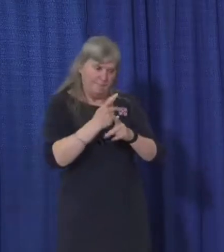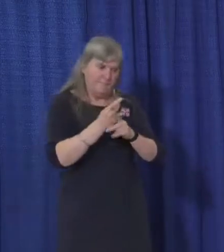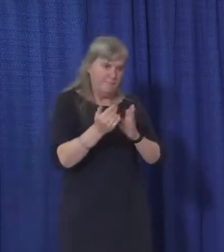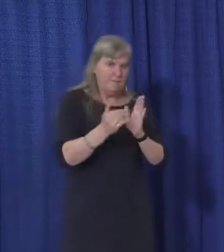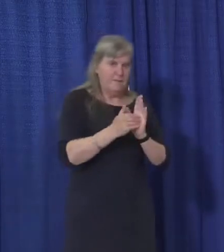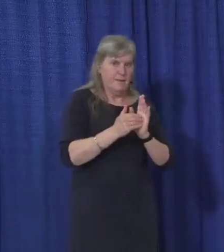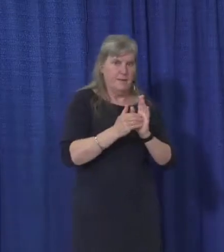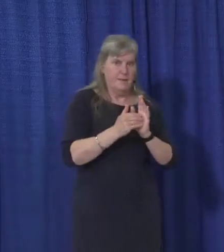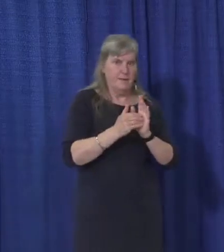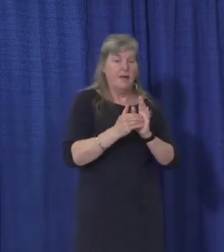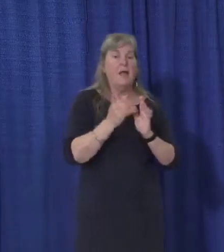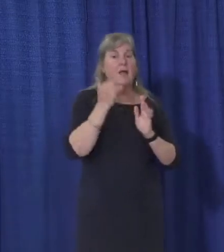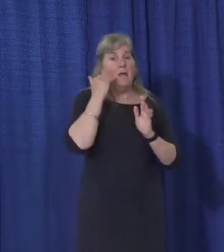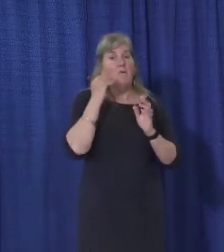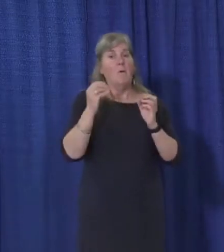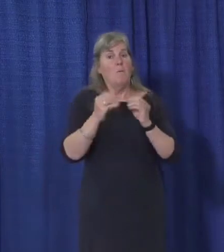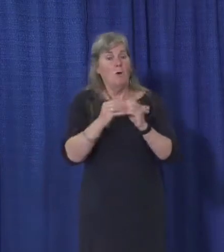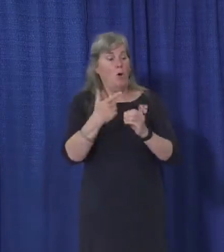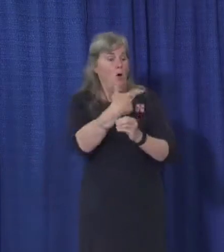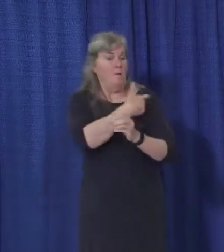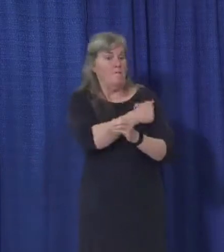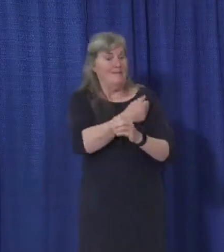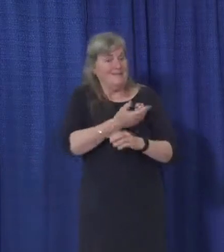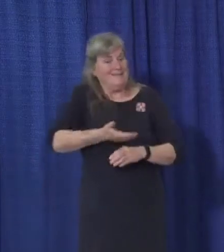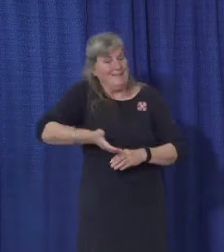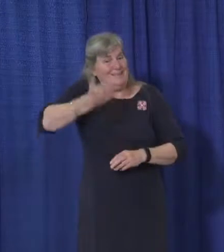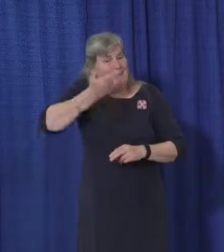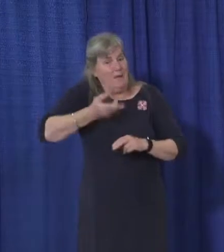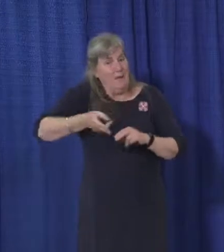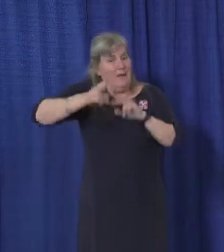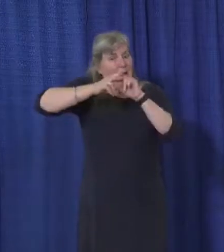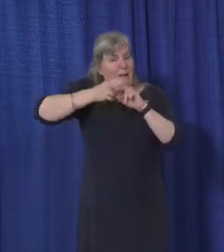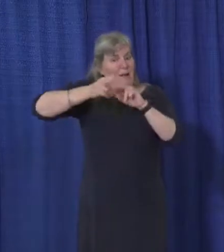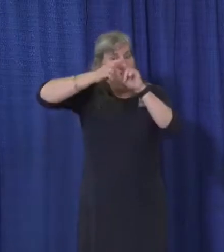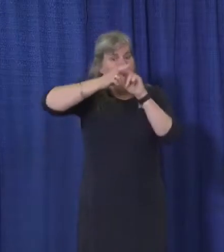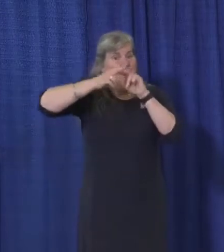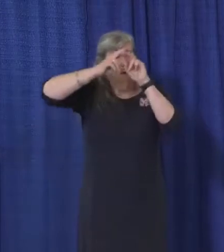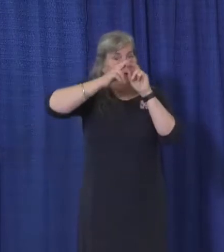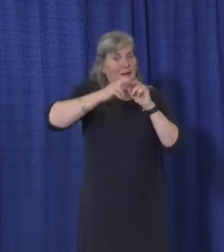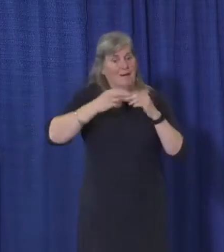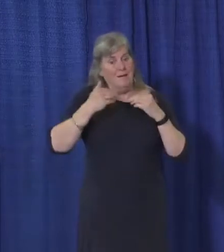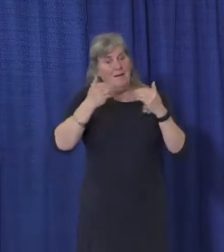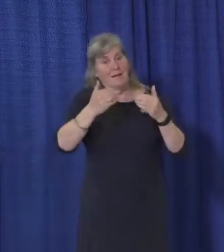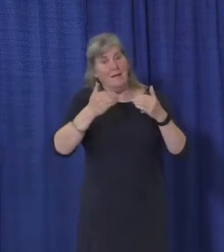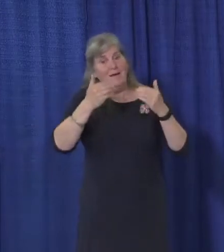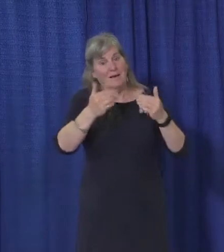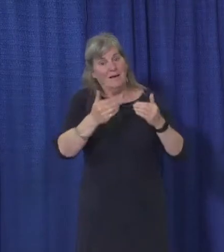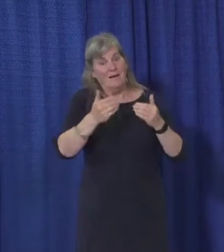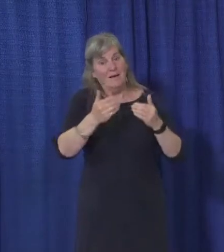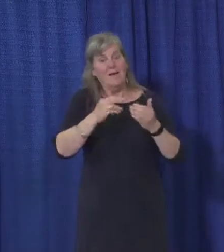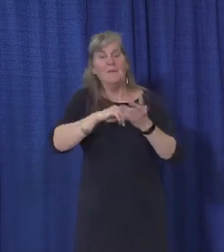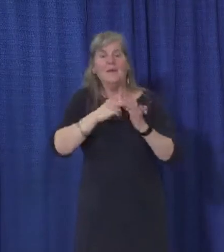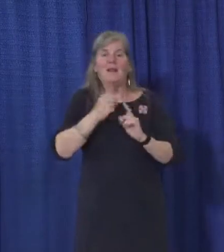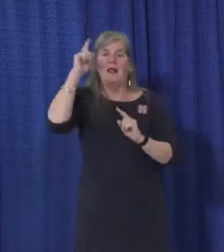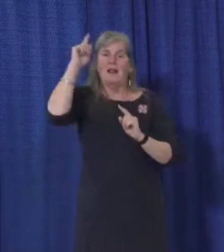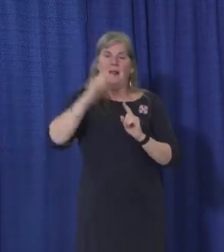vaccine rates, if we could get as many people continuing to get faxing and it means the impact